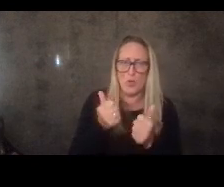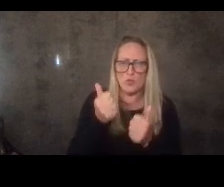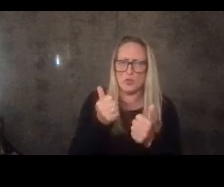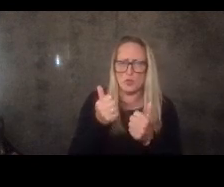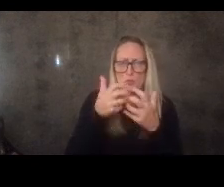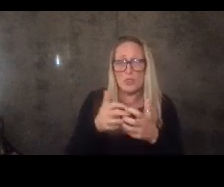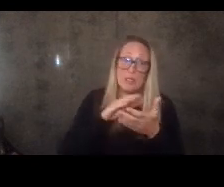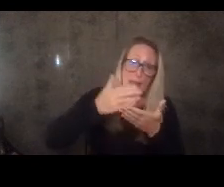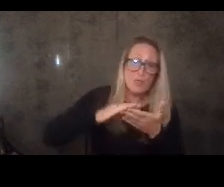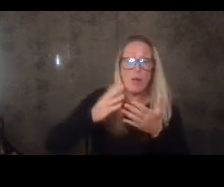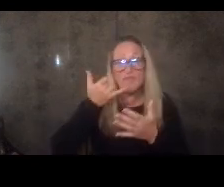We'll go ahead and join the actual call.